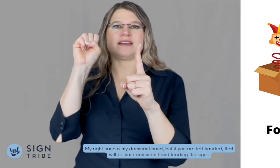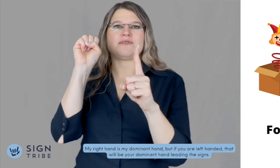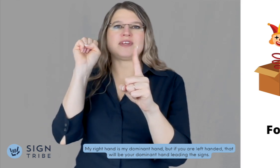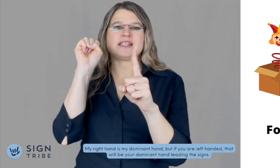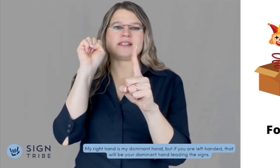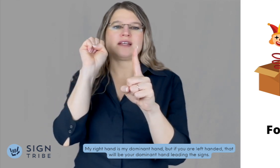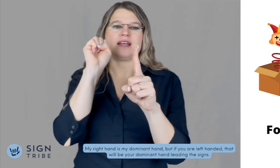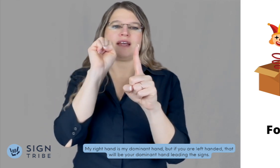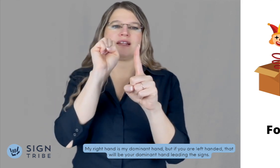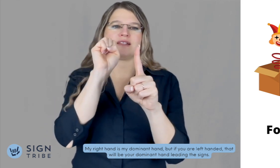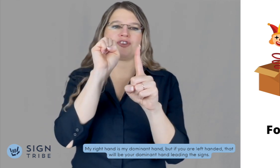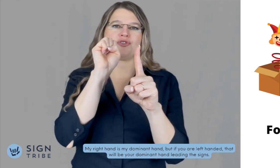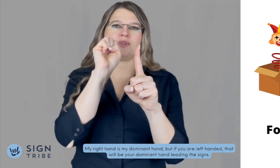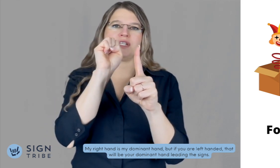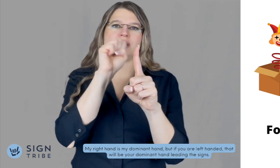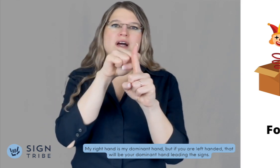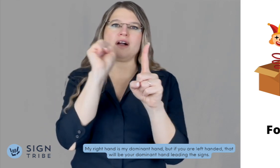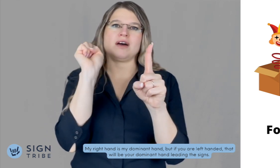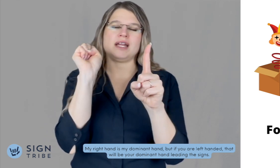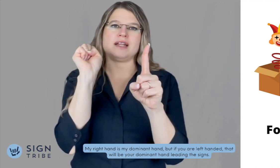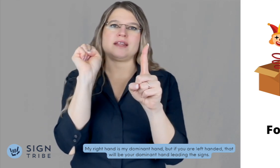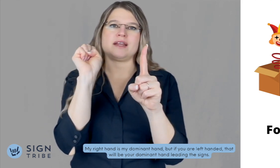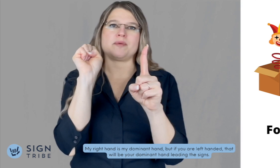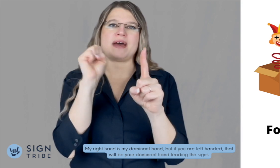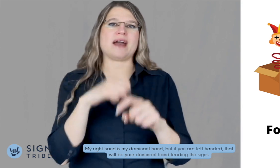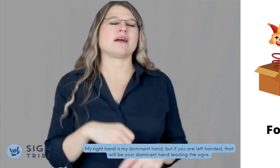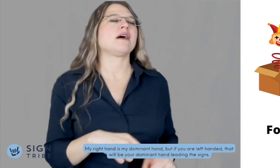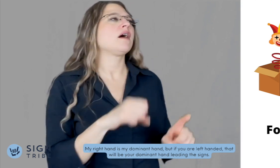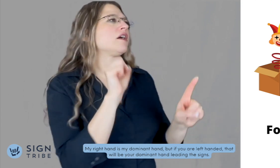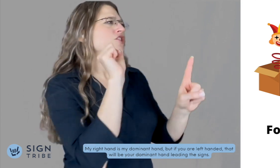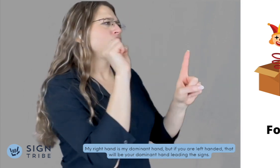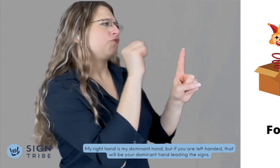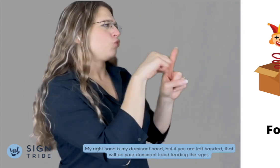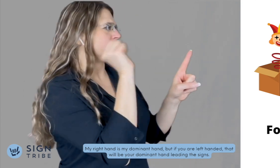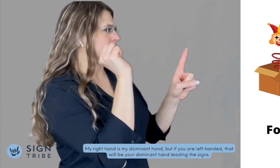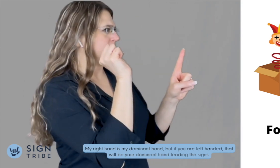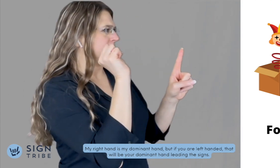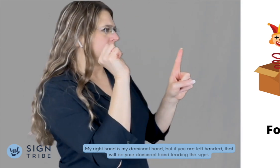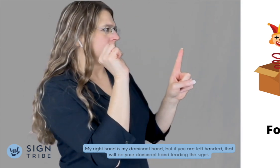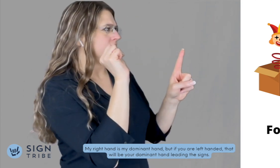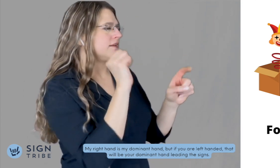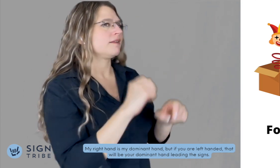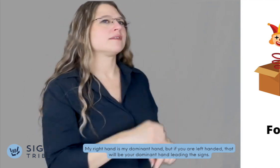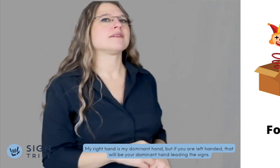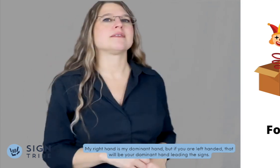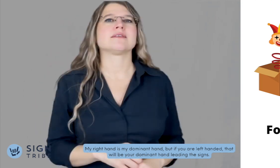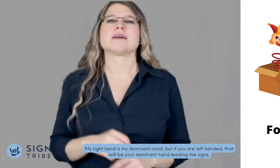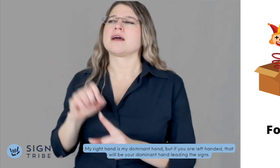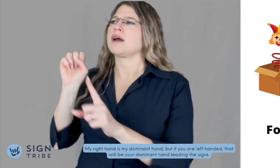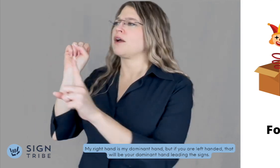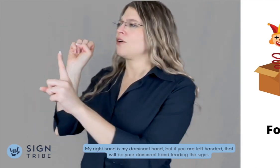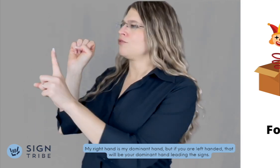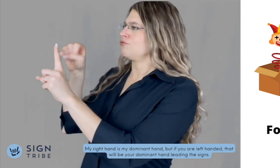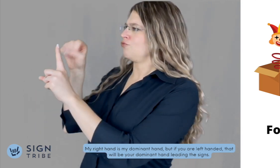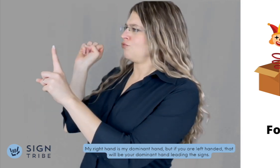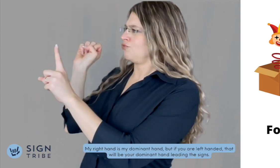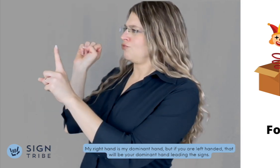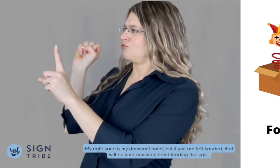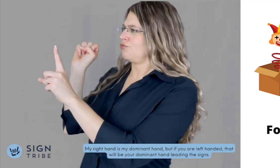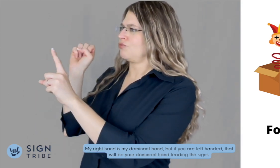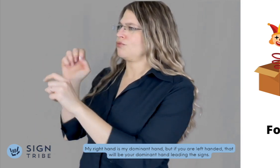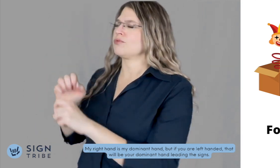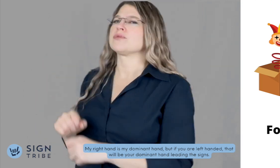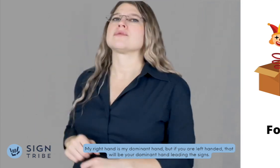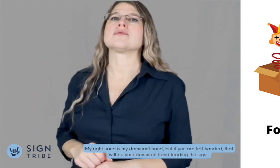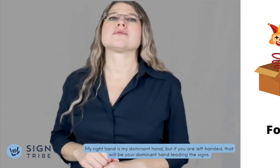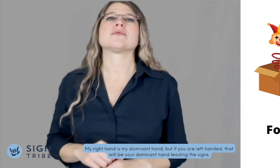a fist, and it's like you're going to knock on it and then come back. To fool somebody.